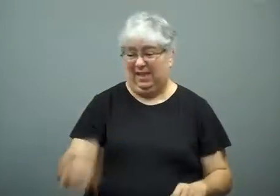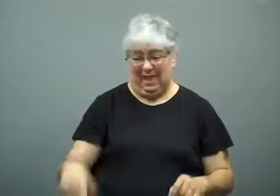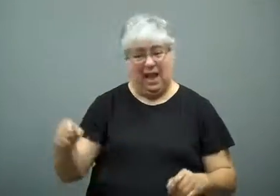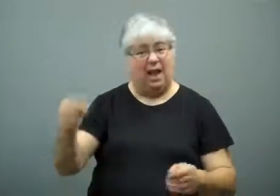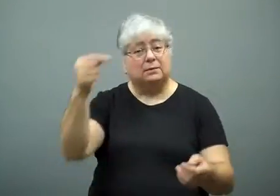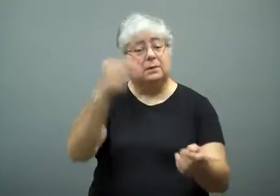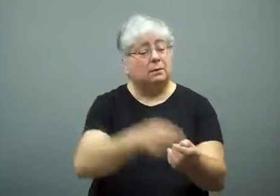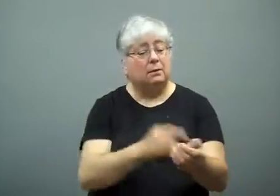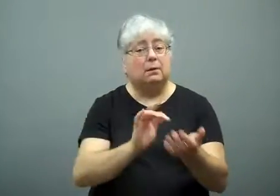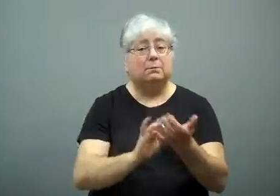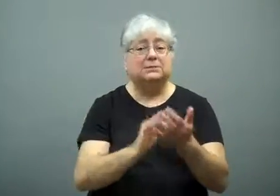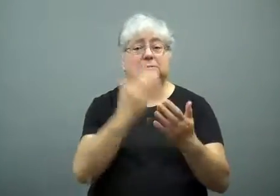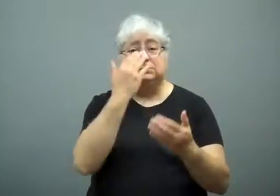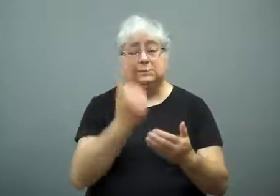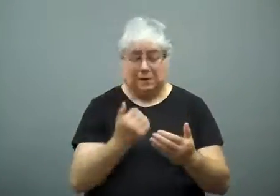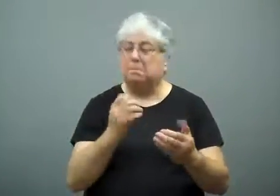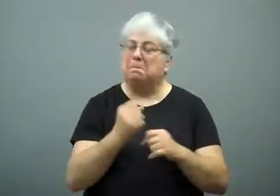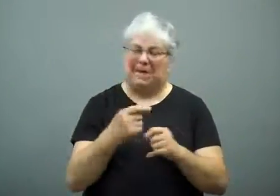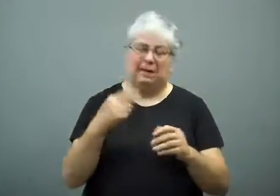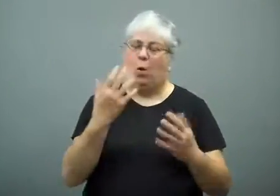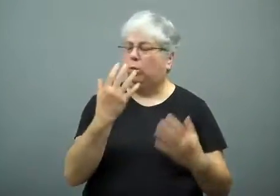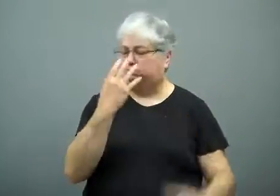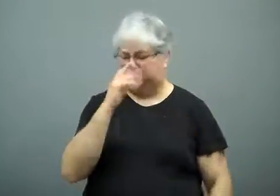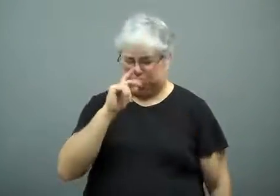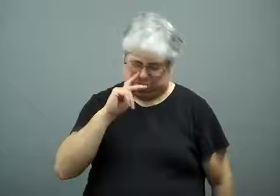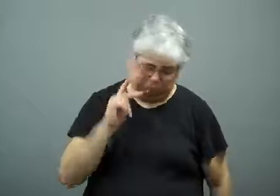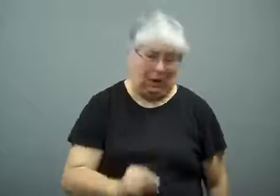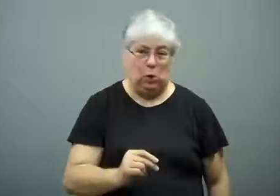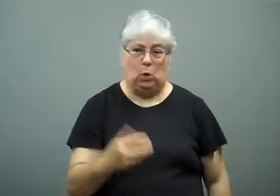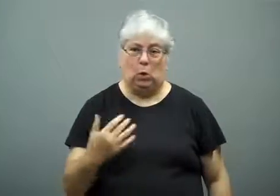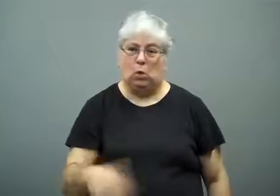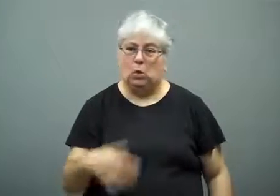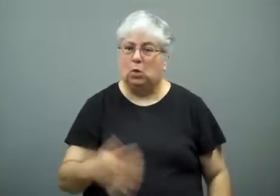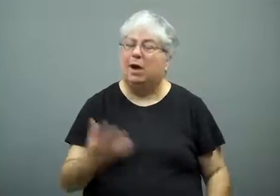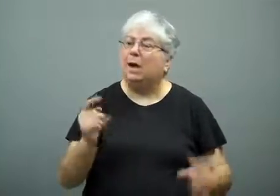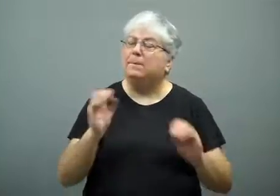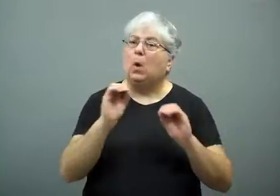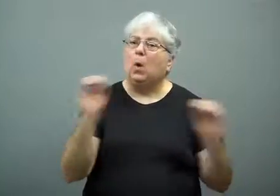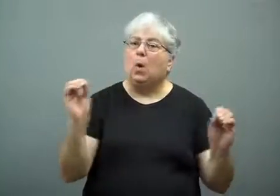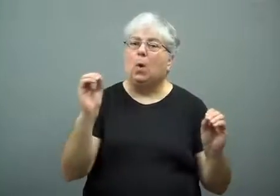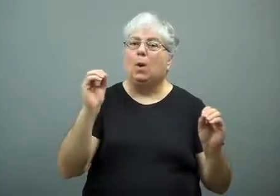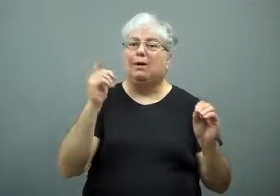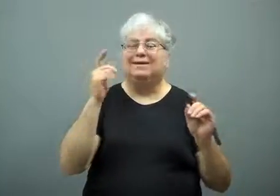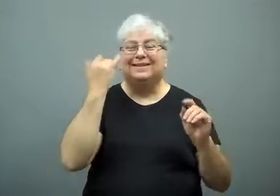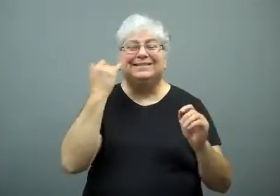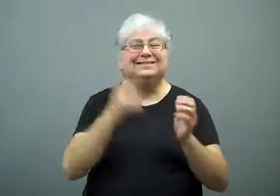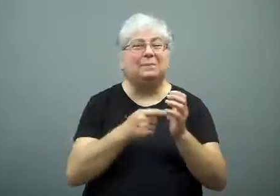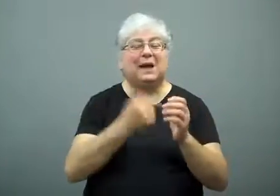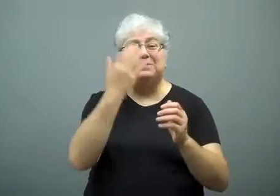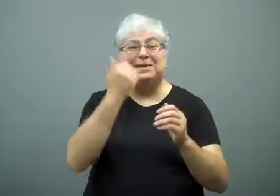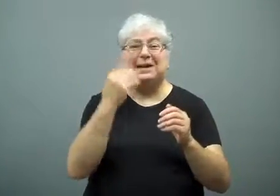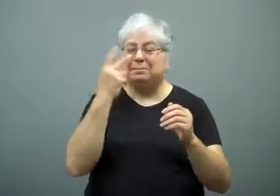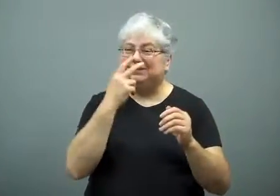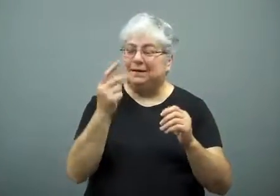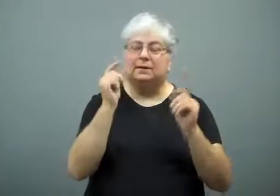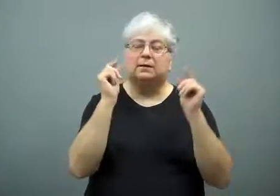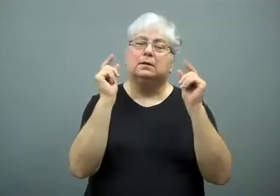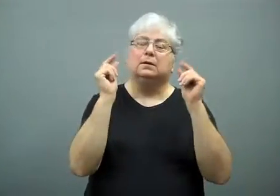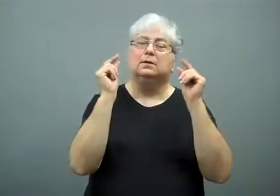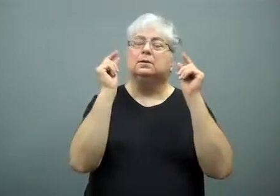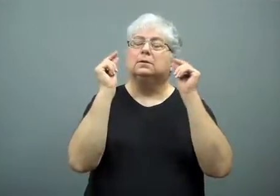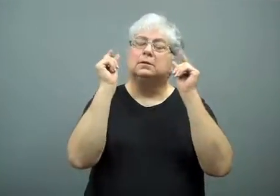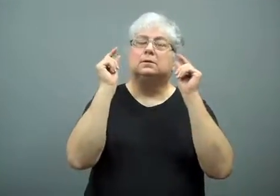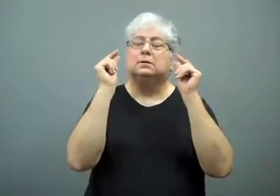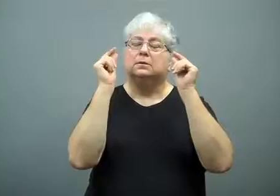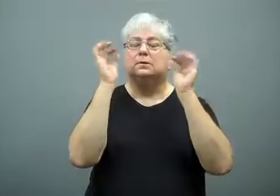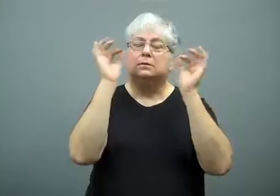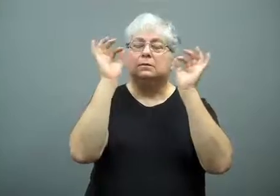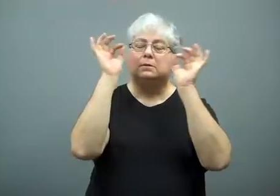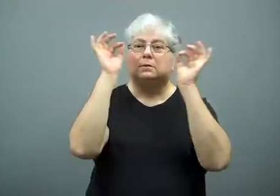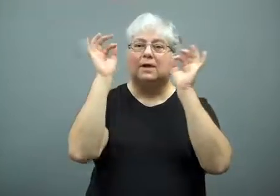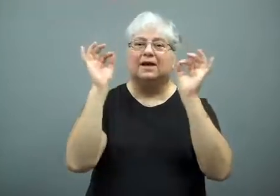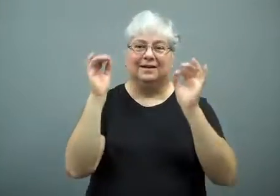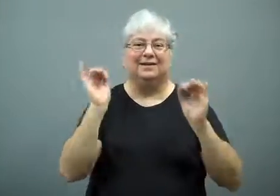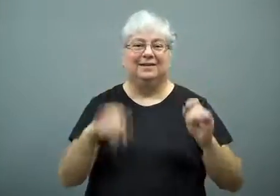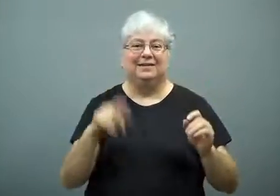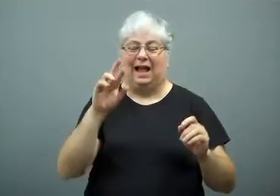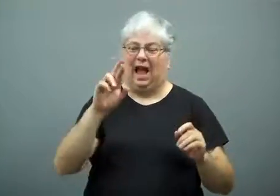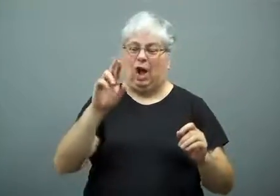This medication causes a deep sleep.